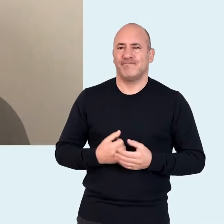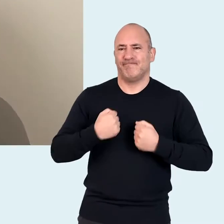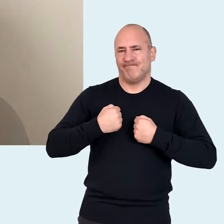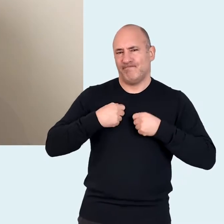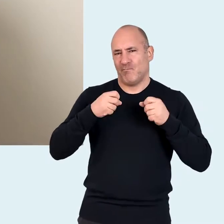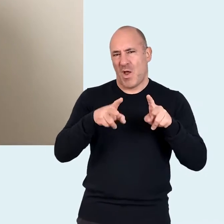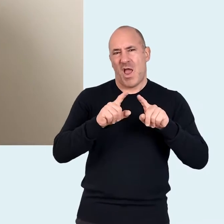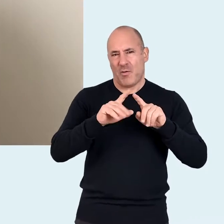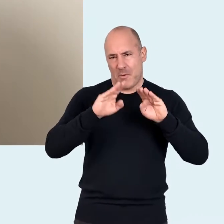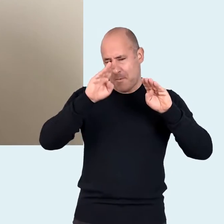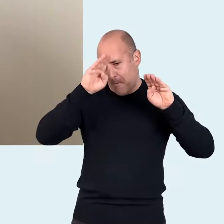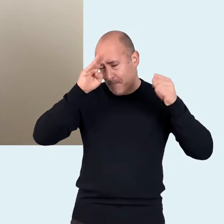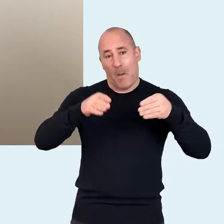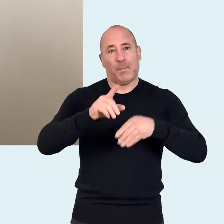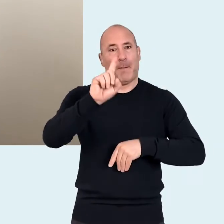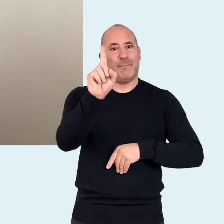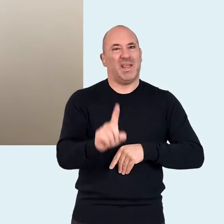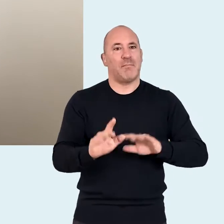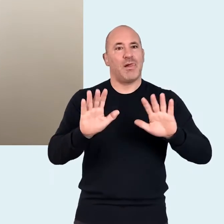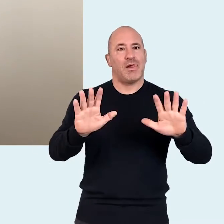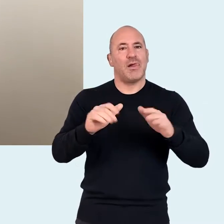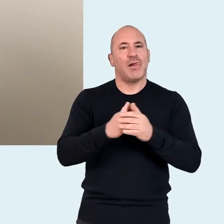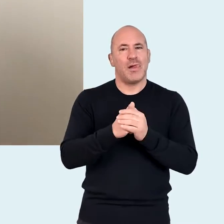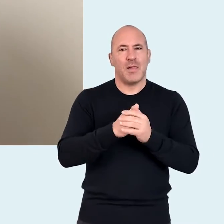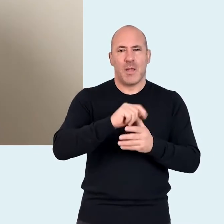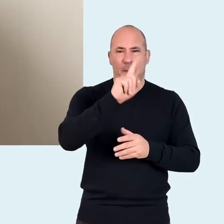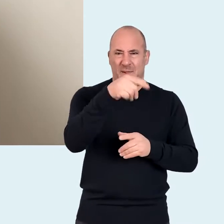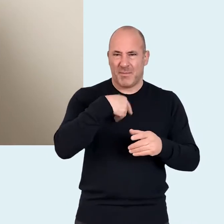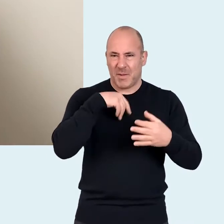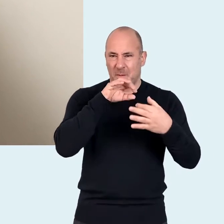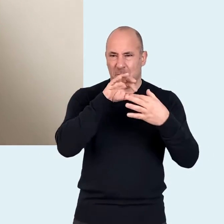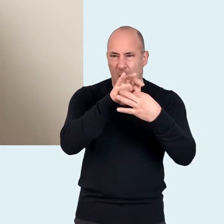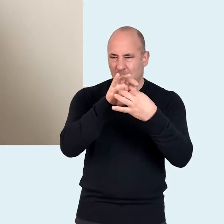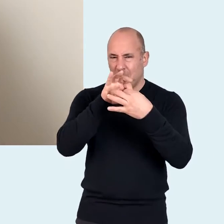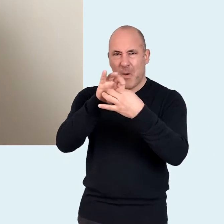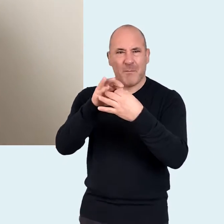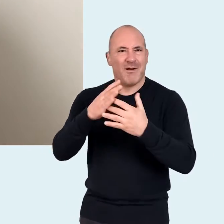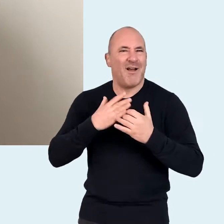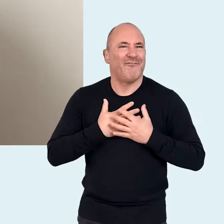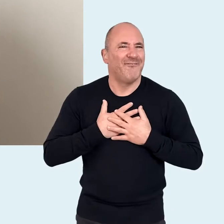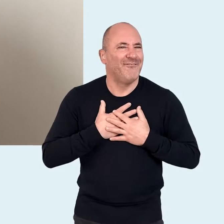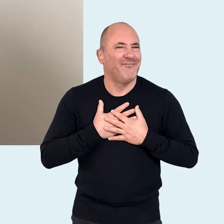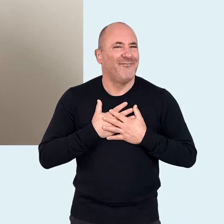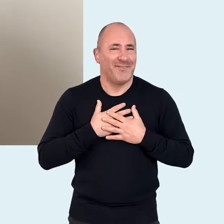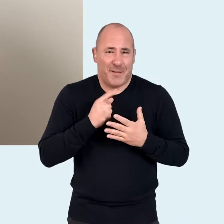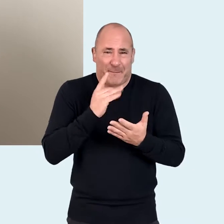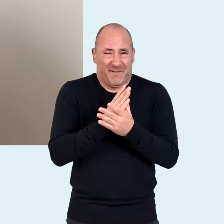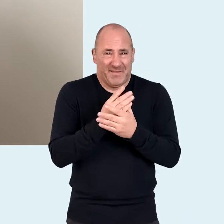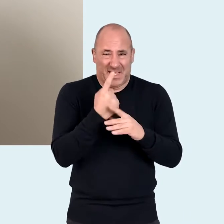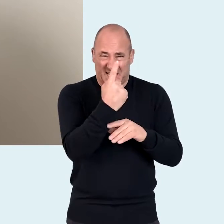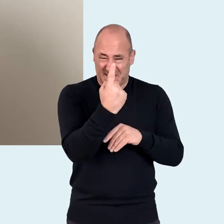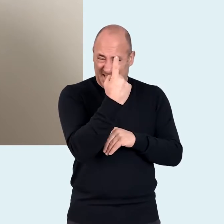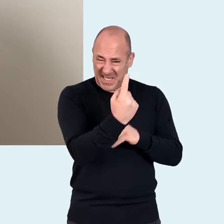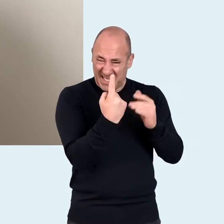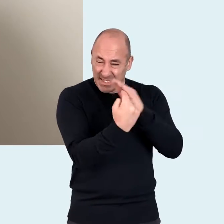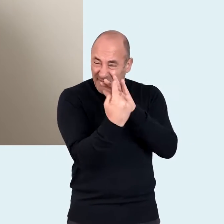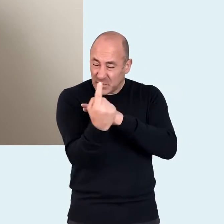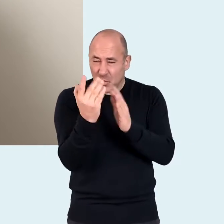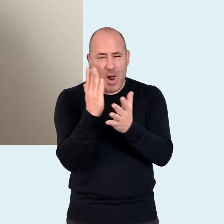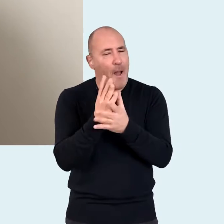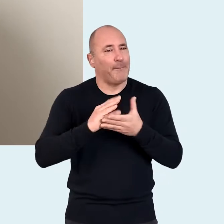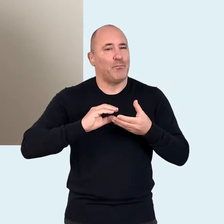I have a people-centred approach. I love connecting with people and genuinely believe that every